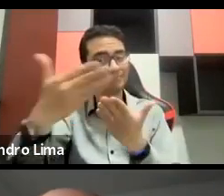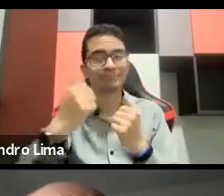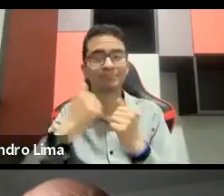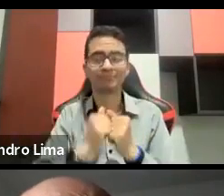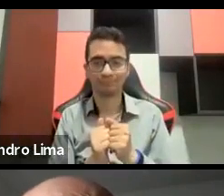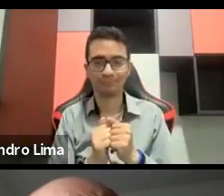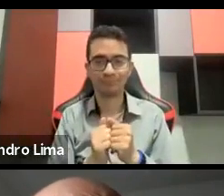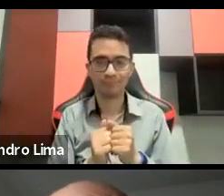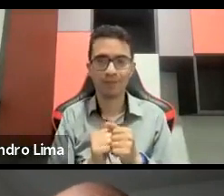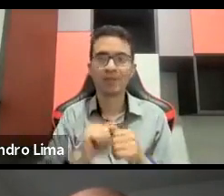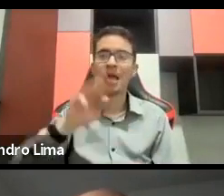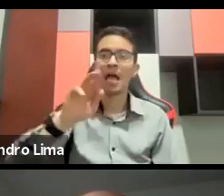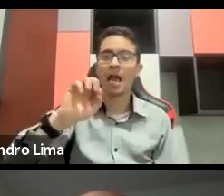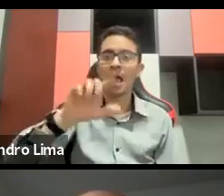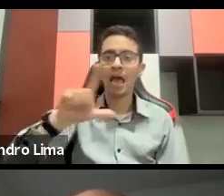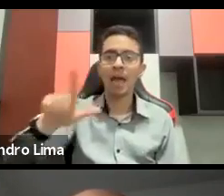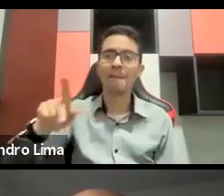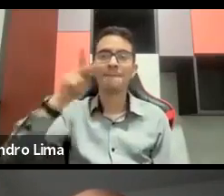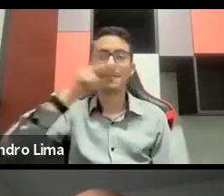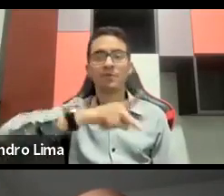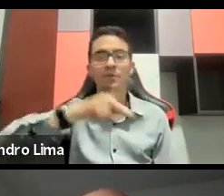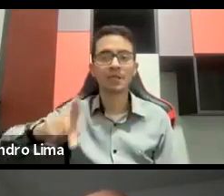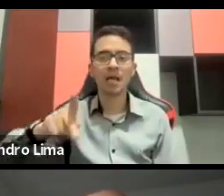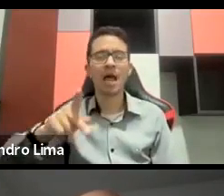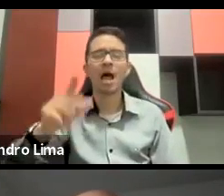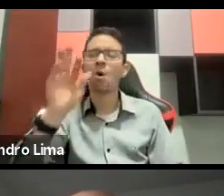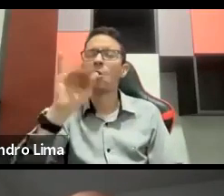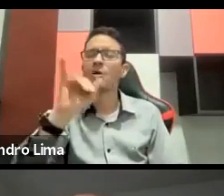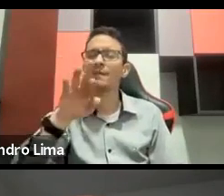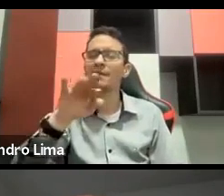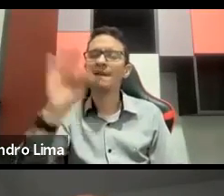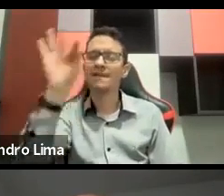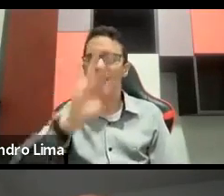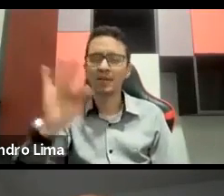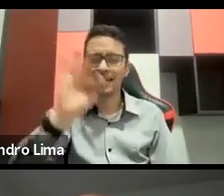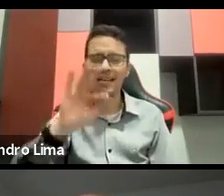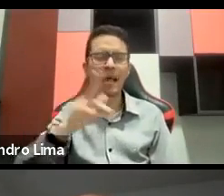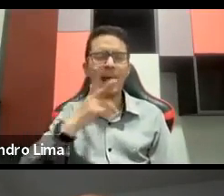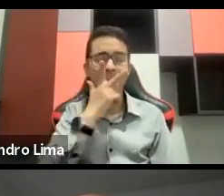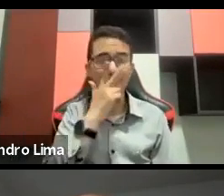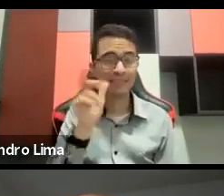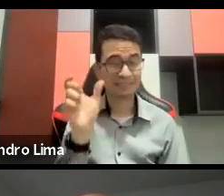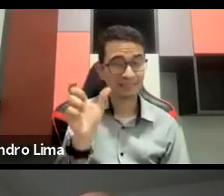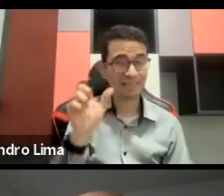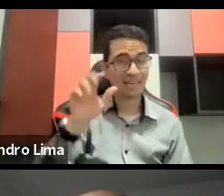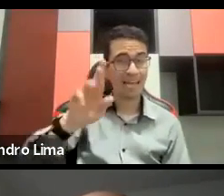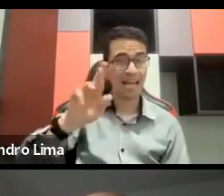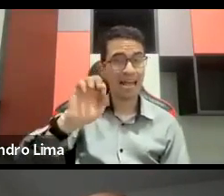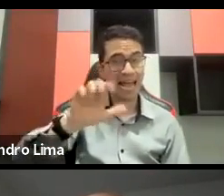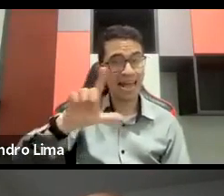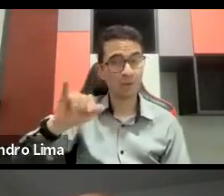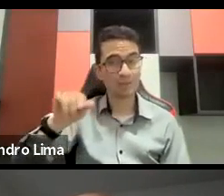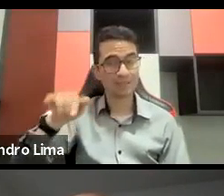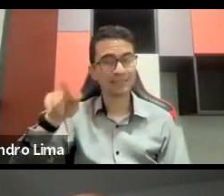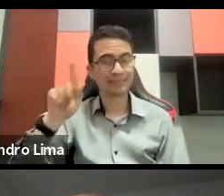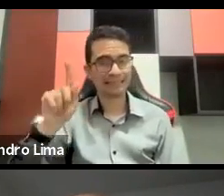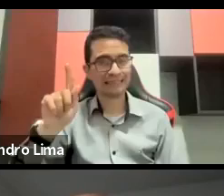um is a professor in University of Helsinki where I met him and of Helsinki where I met him and of Helsinki where I met him and he's one of the founders of the he's one of the founders of the he's one of the founders of the Center for Research and Center for Research and